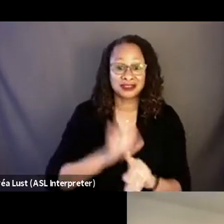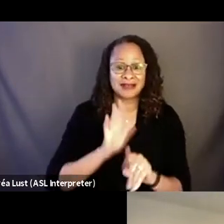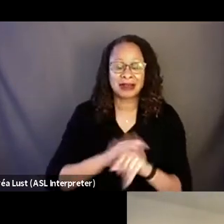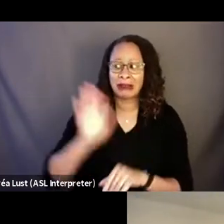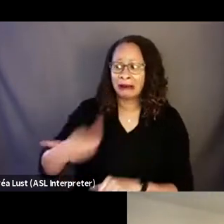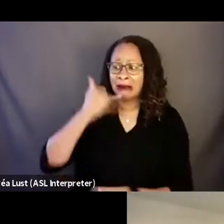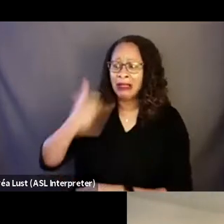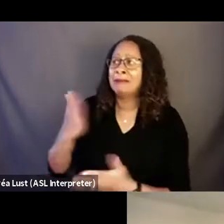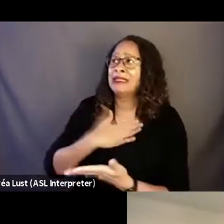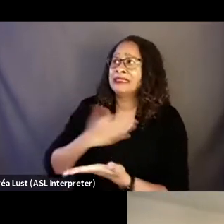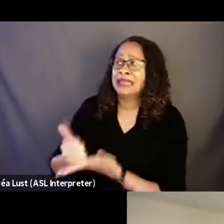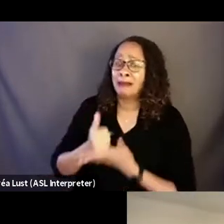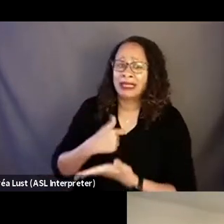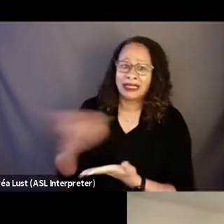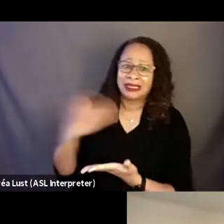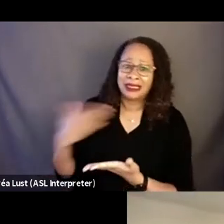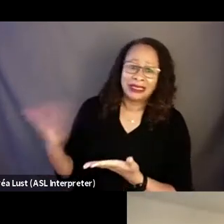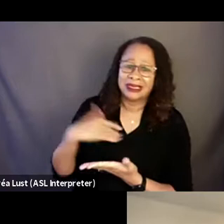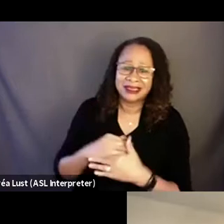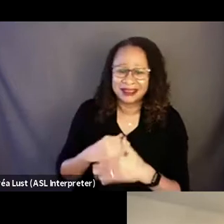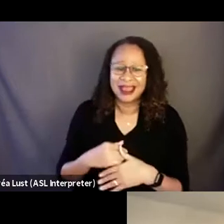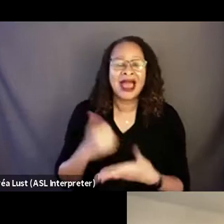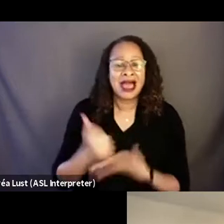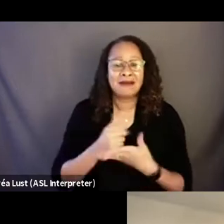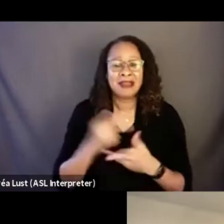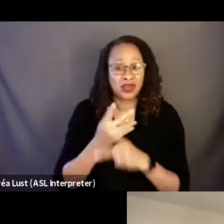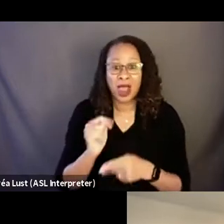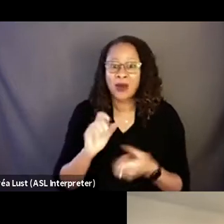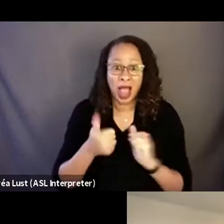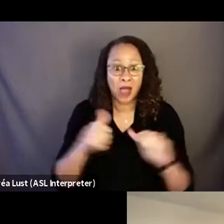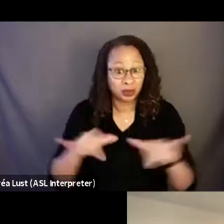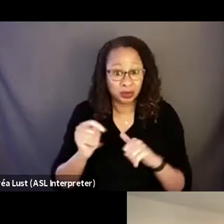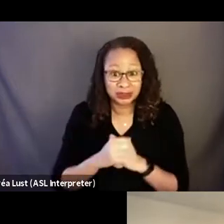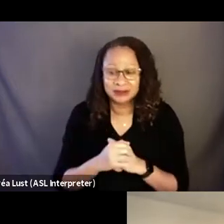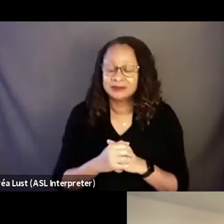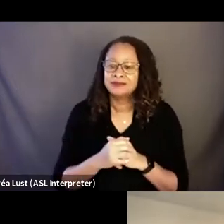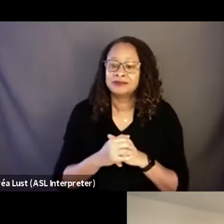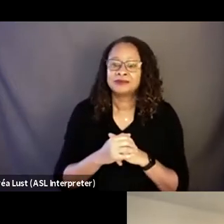You've gotta help me figure out how to do this. And it took a little coaxing